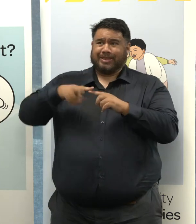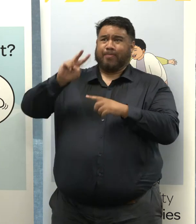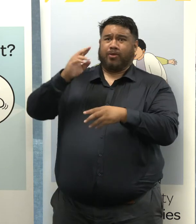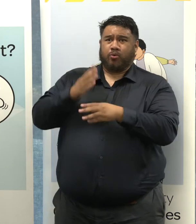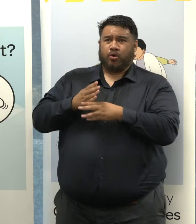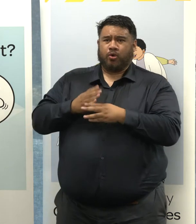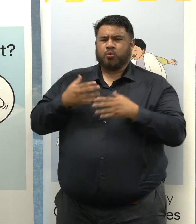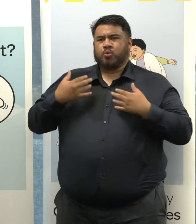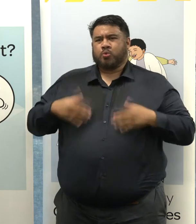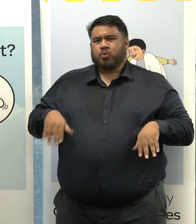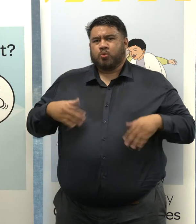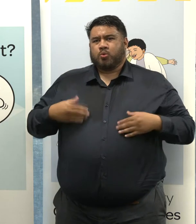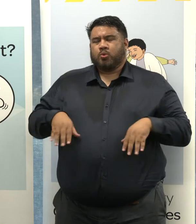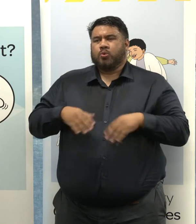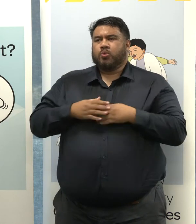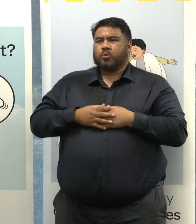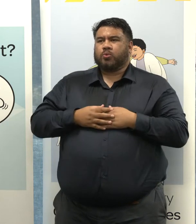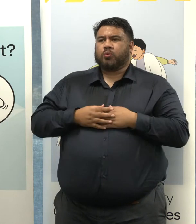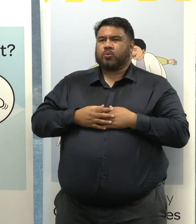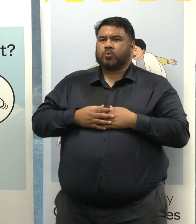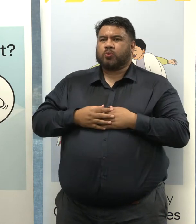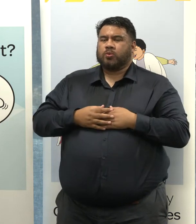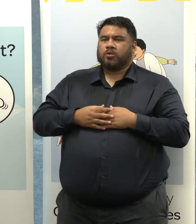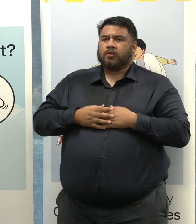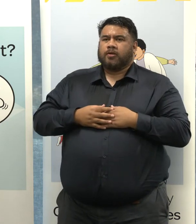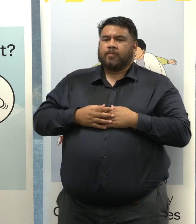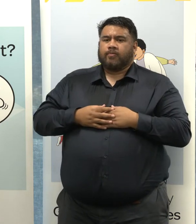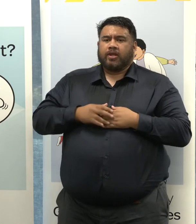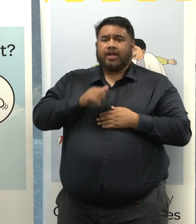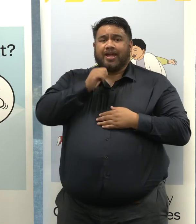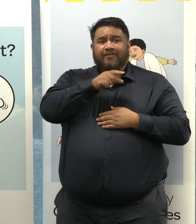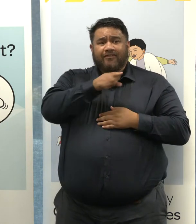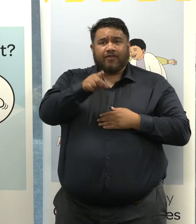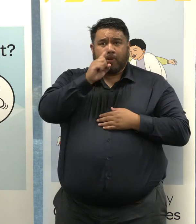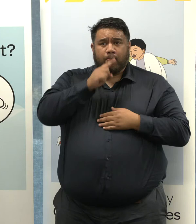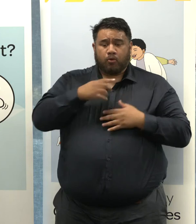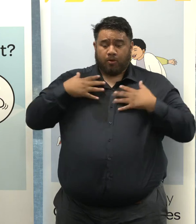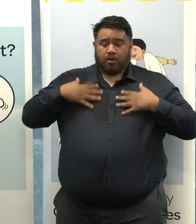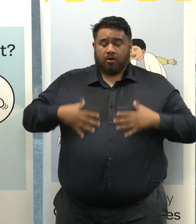increase in workload if we had to deal with every one of those 20,000 that came through.